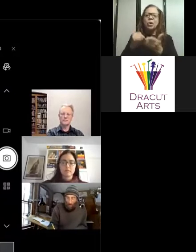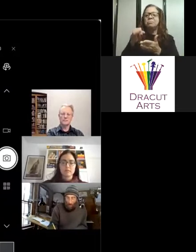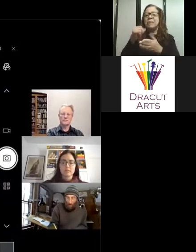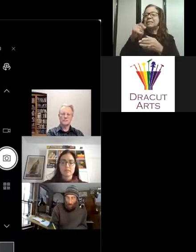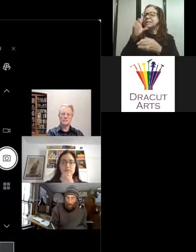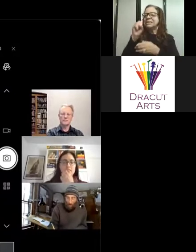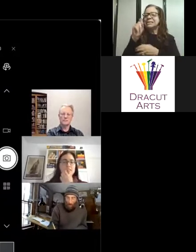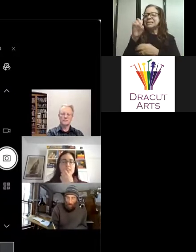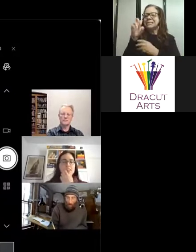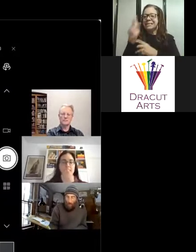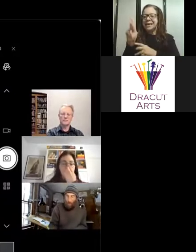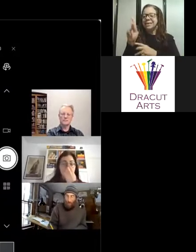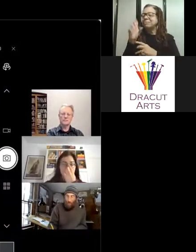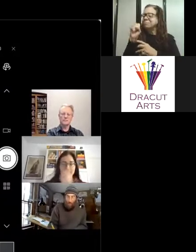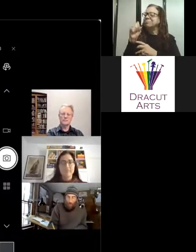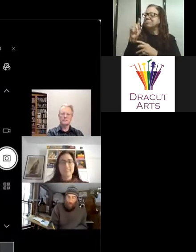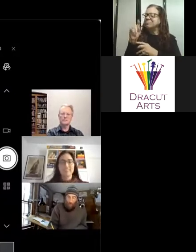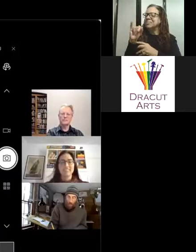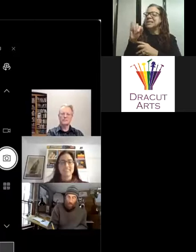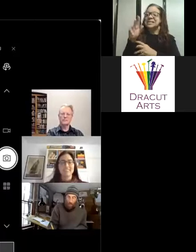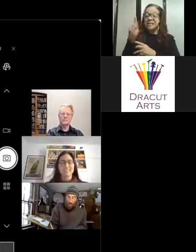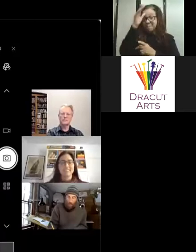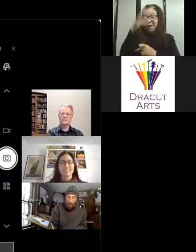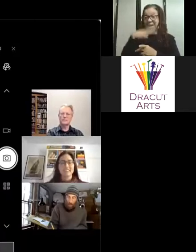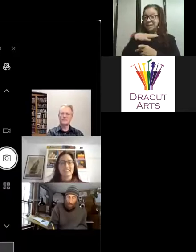absolutely no distinguishing characteristics because a lot of,